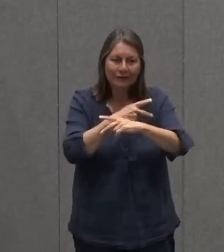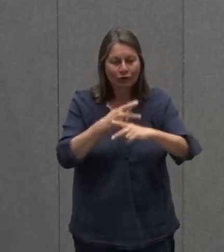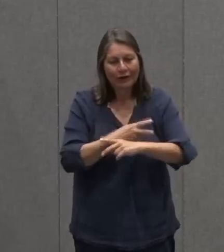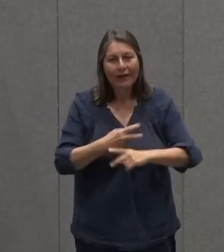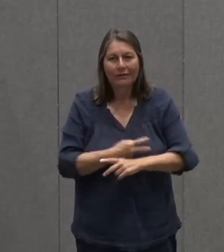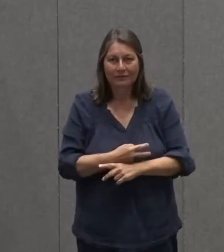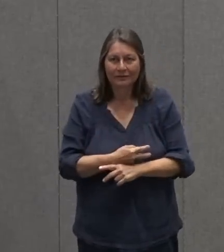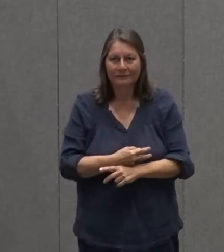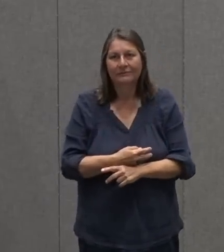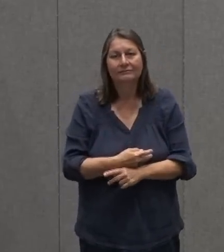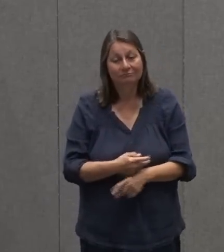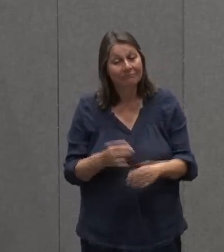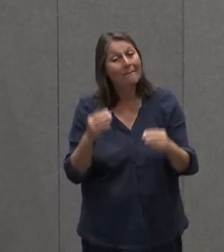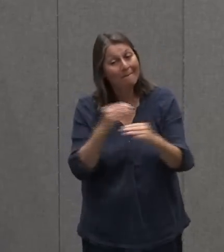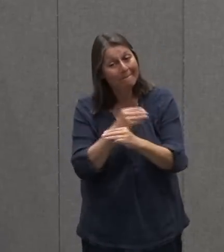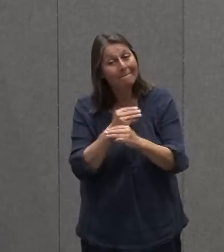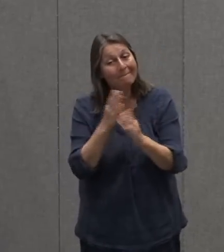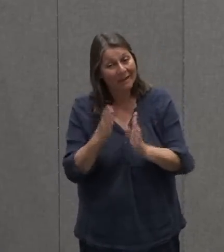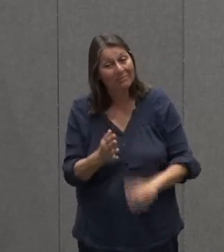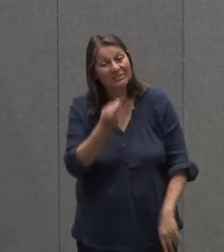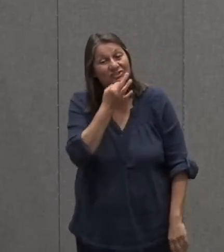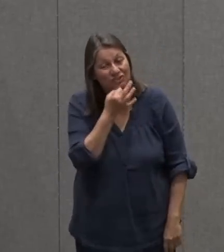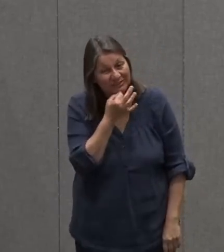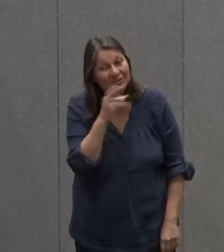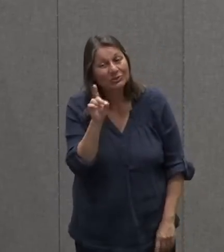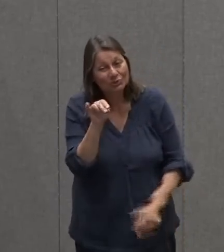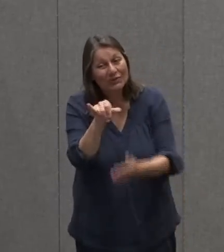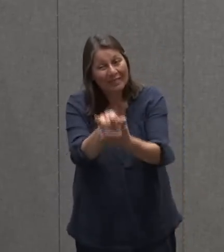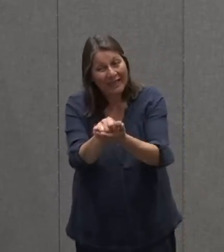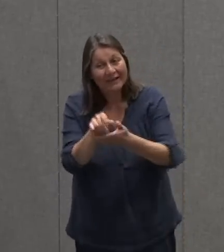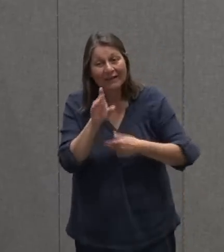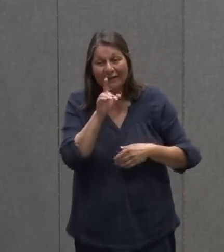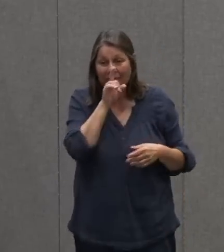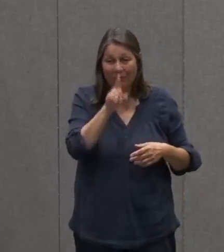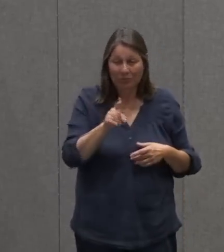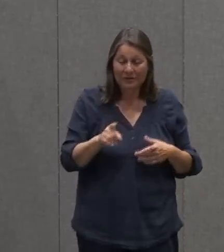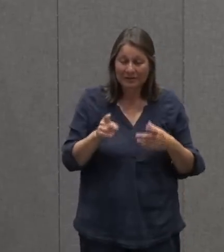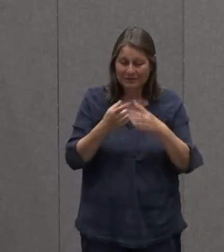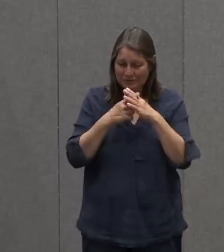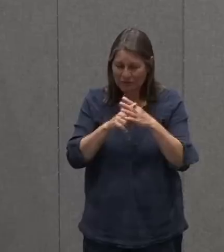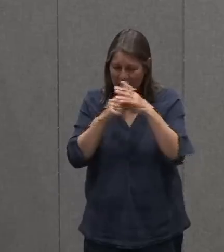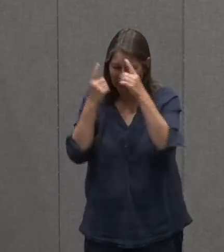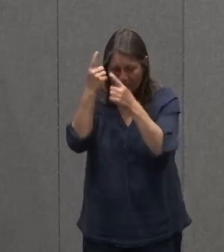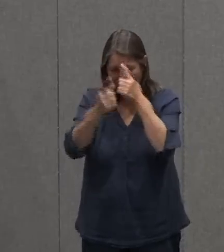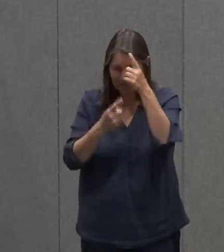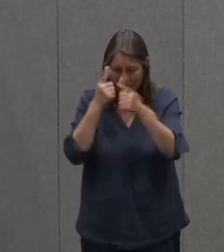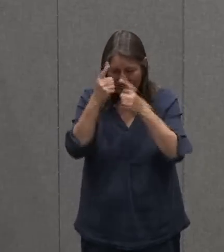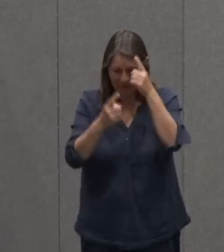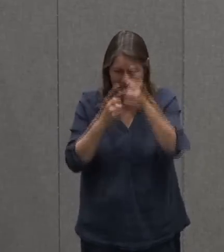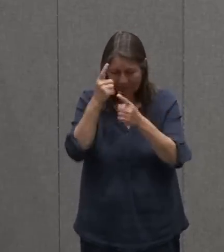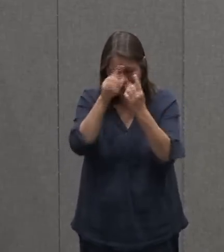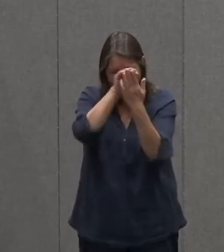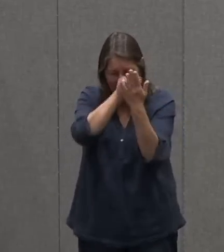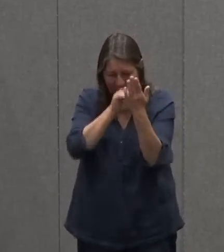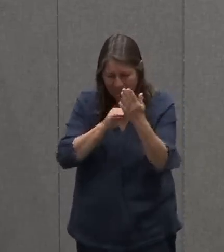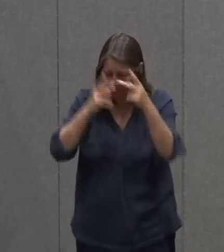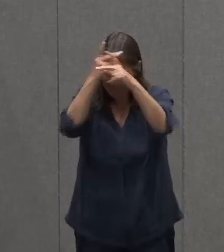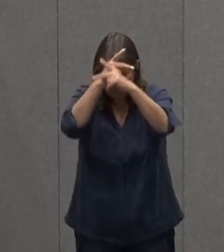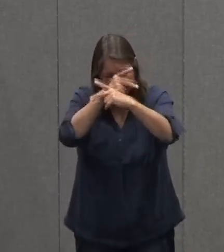They really like to make those arguments and construct those different solutions and things and ways to make the problem